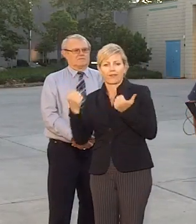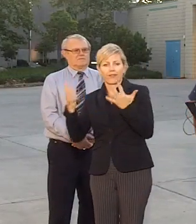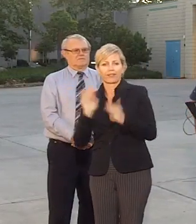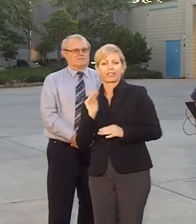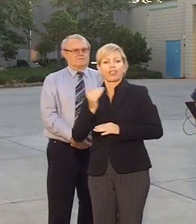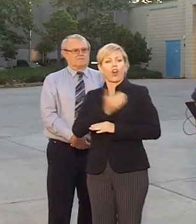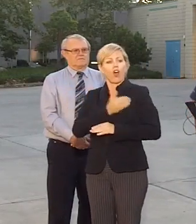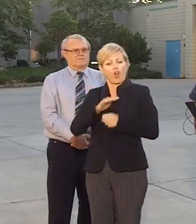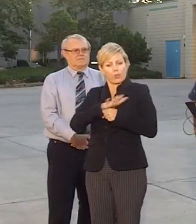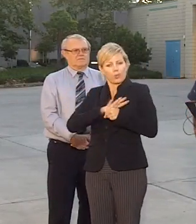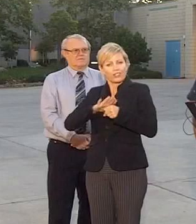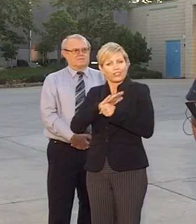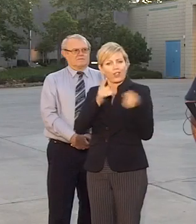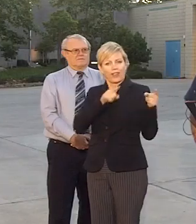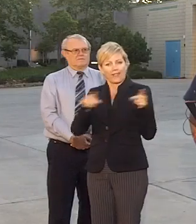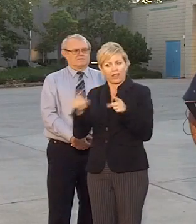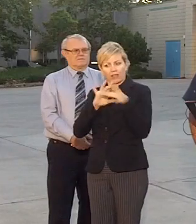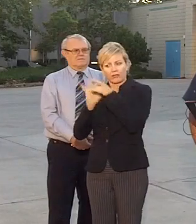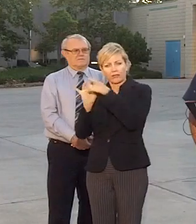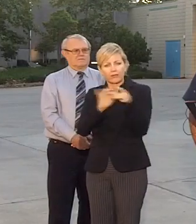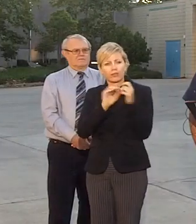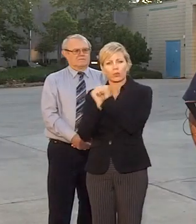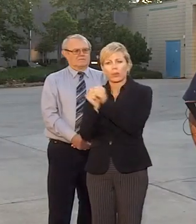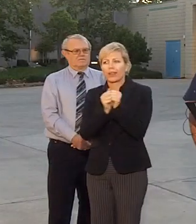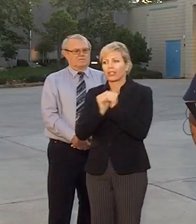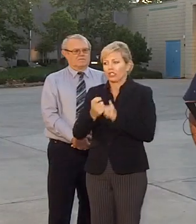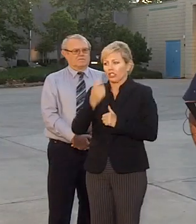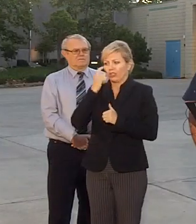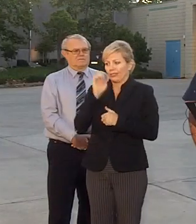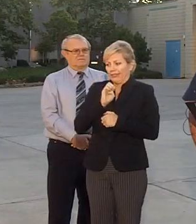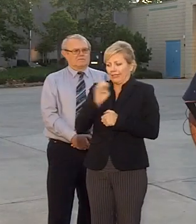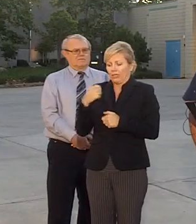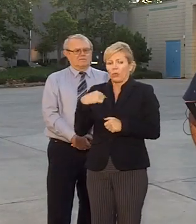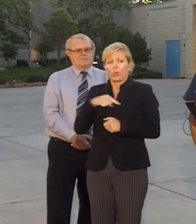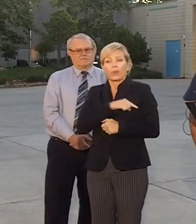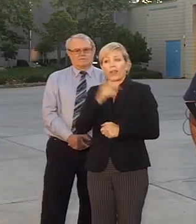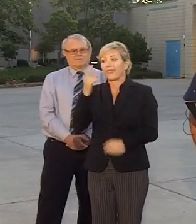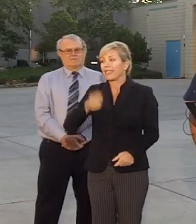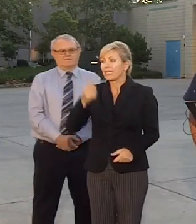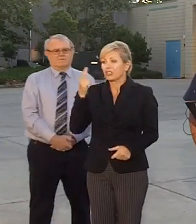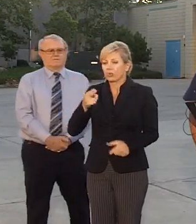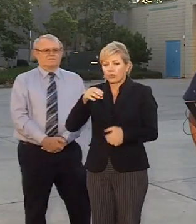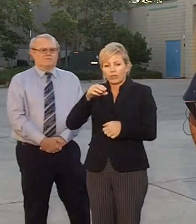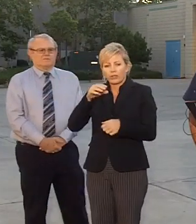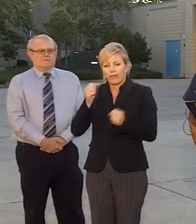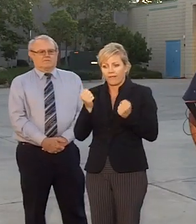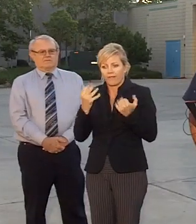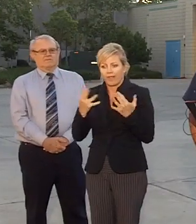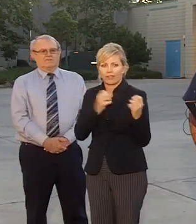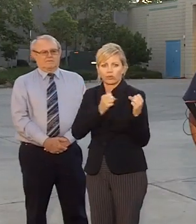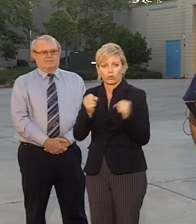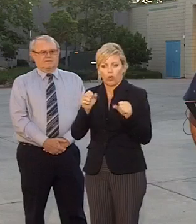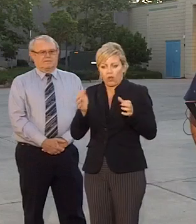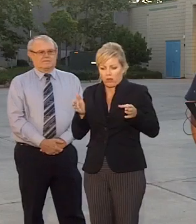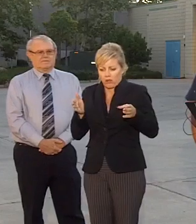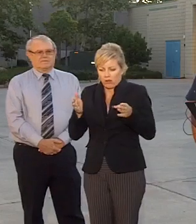the east of us lots of concern we have history of fires in that area that affect both encinitas